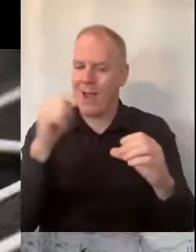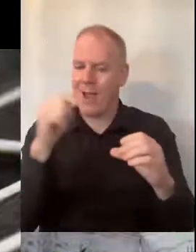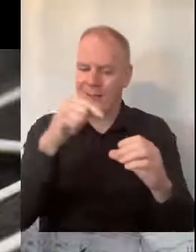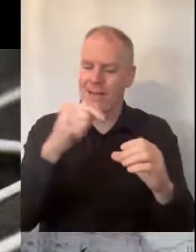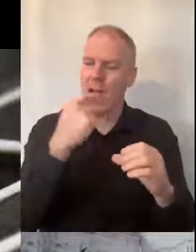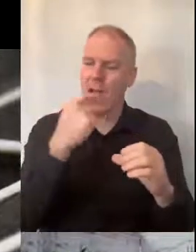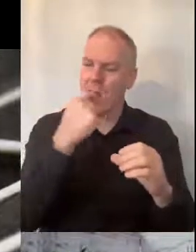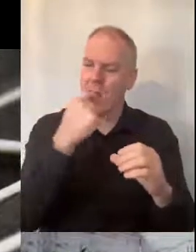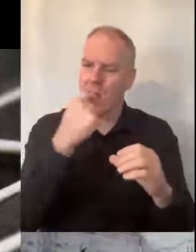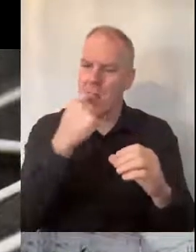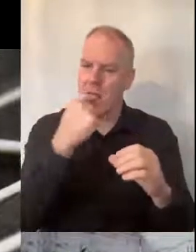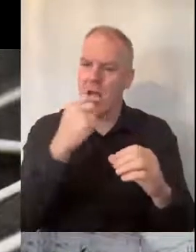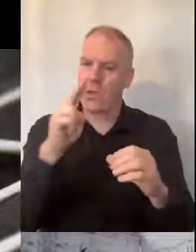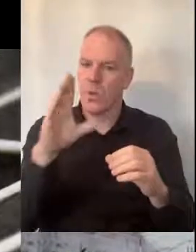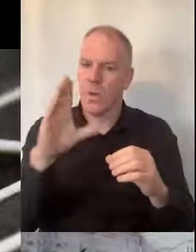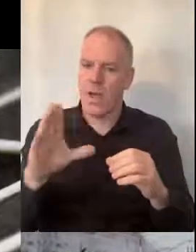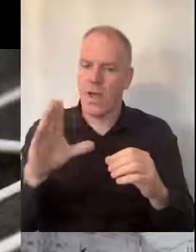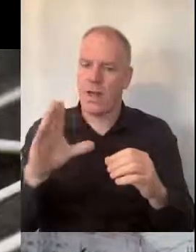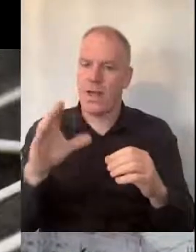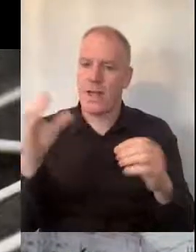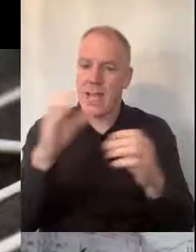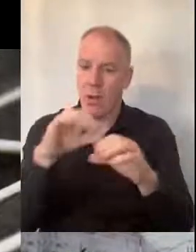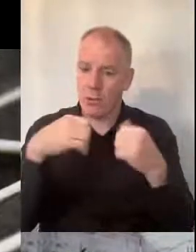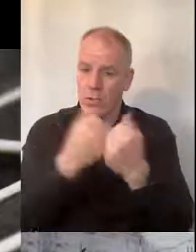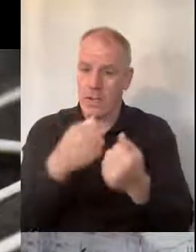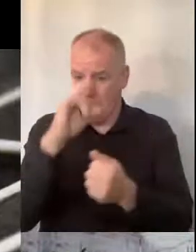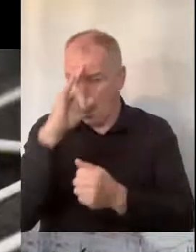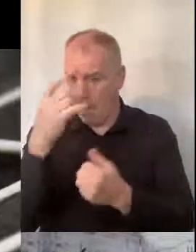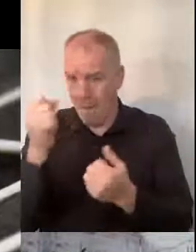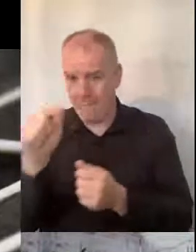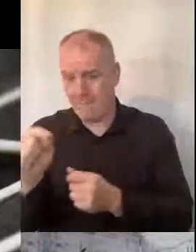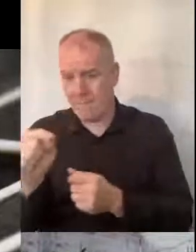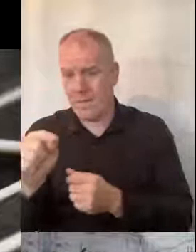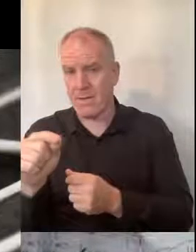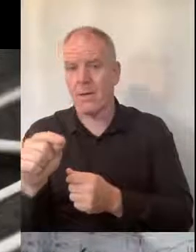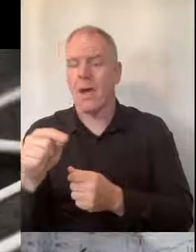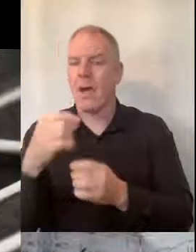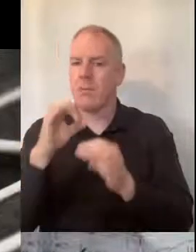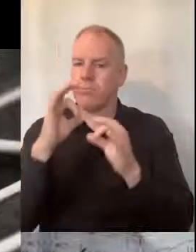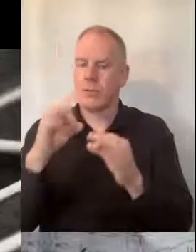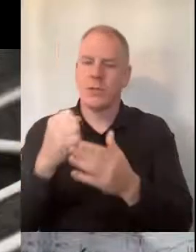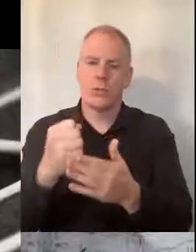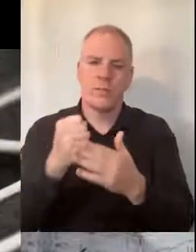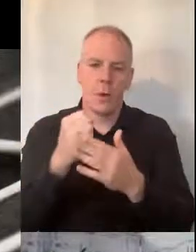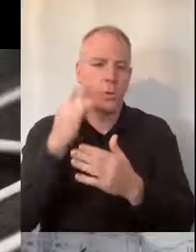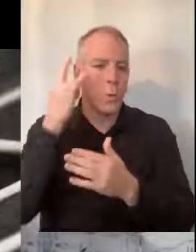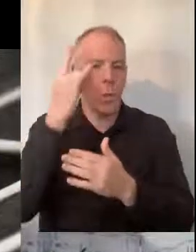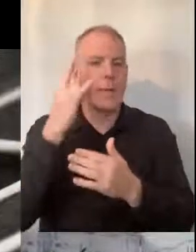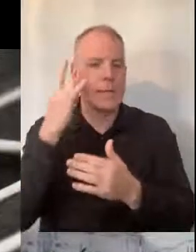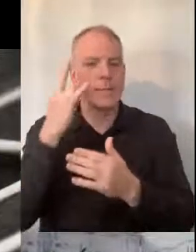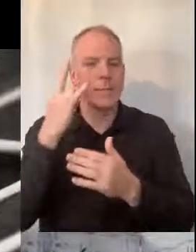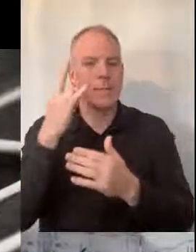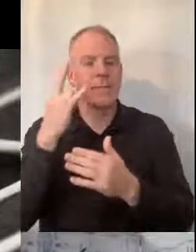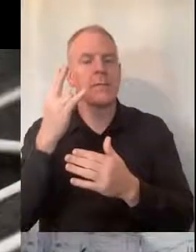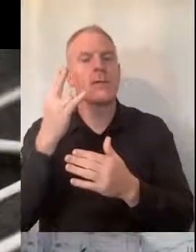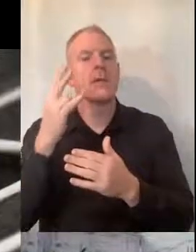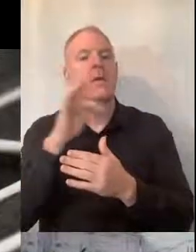you will has a carry care society. There's a great support in Queens for the care in society.